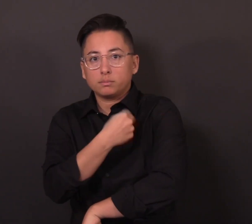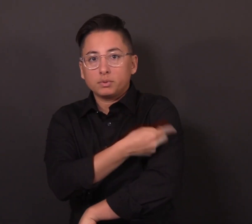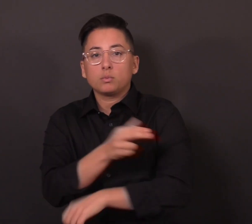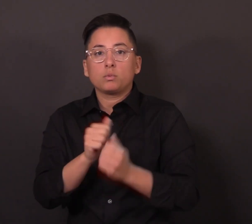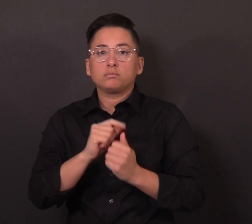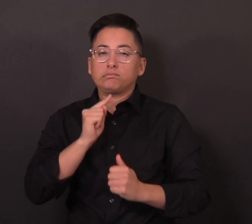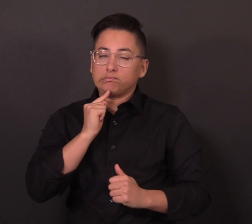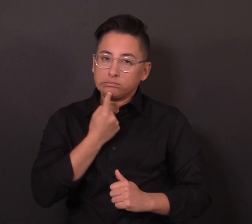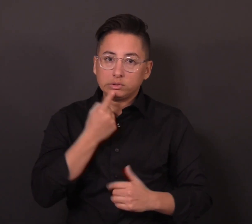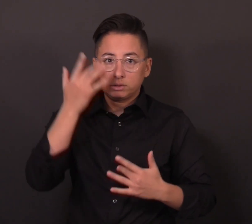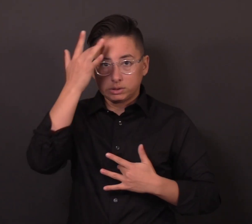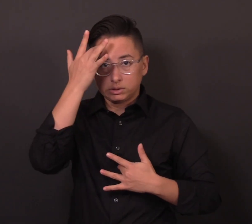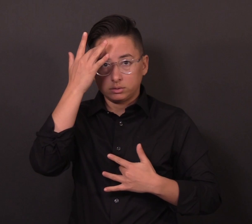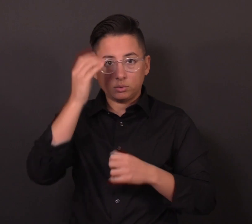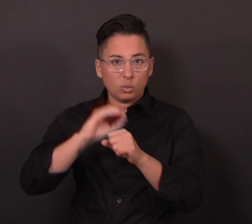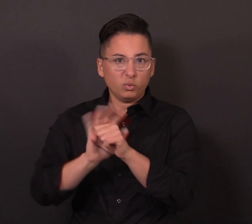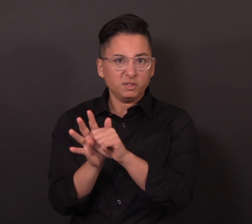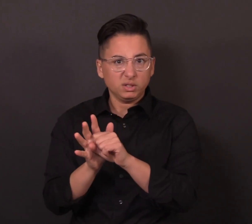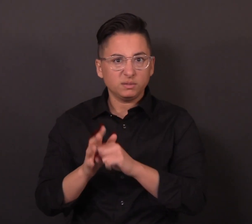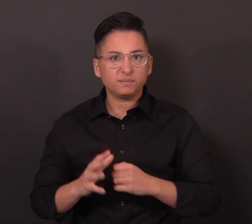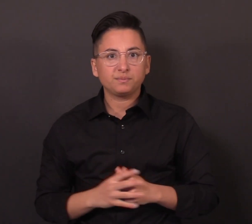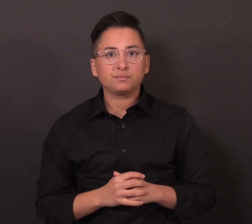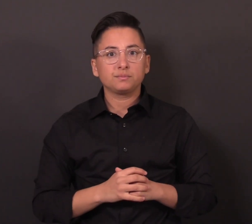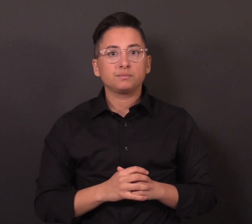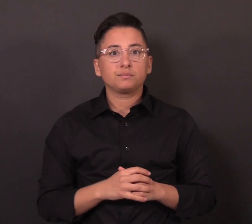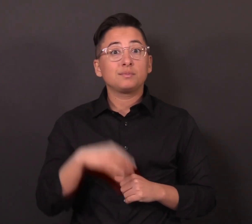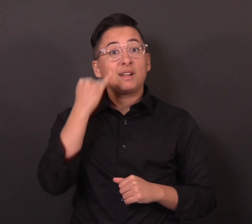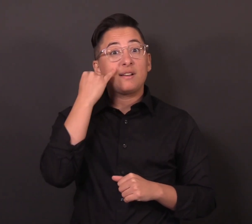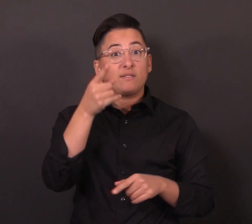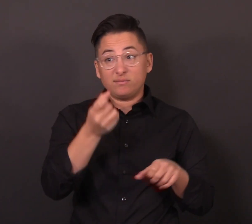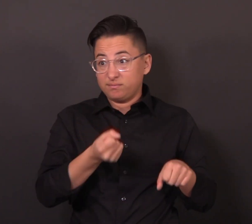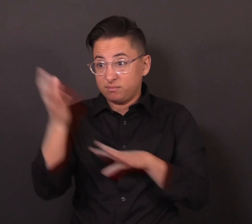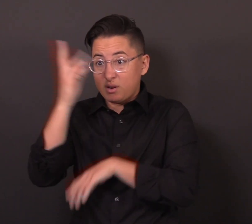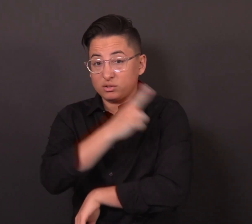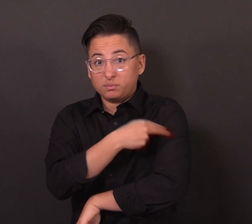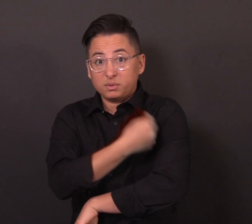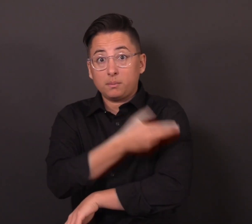more severe illness due to COVID-19. If you are hospitalized due to COVID-19,